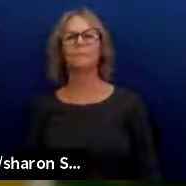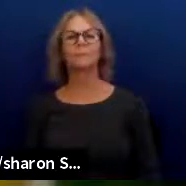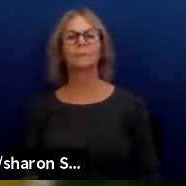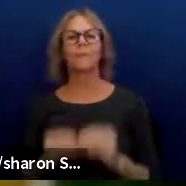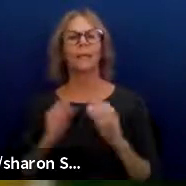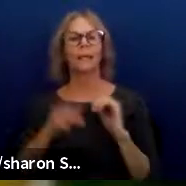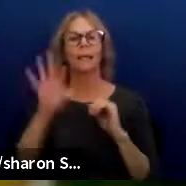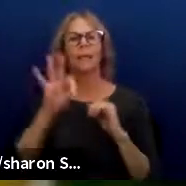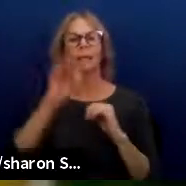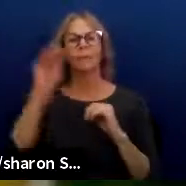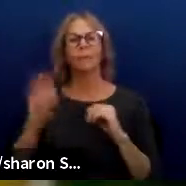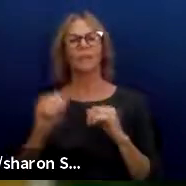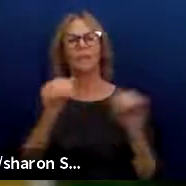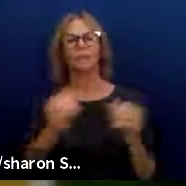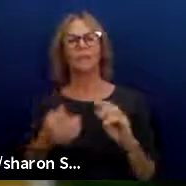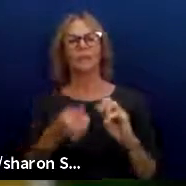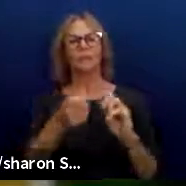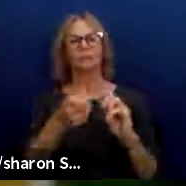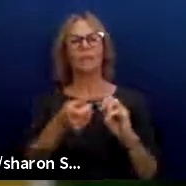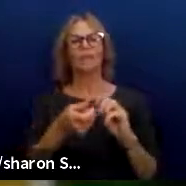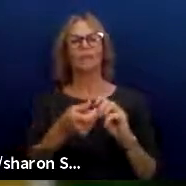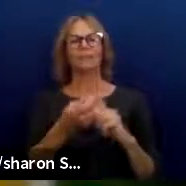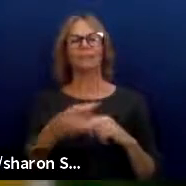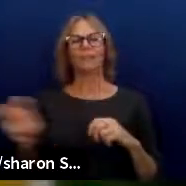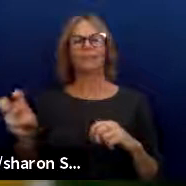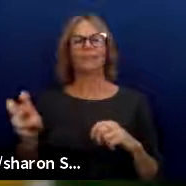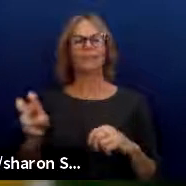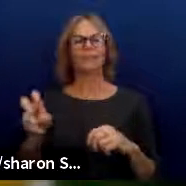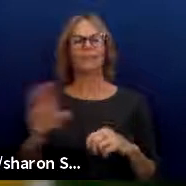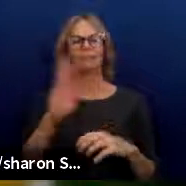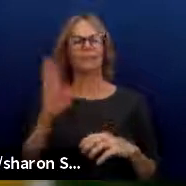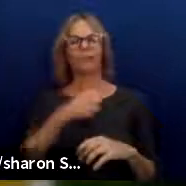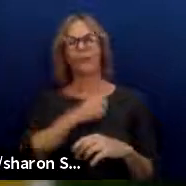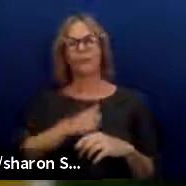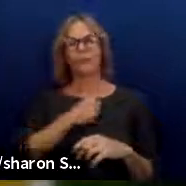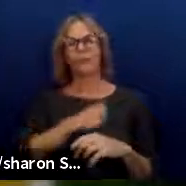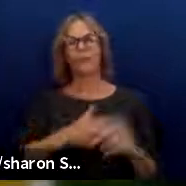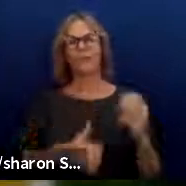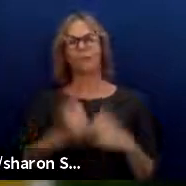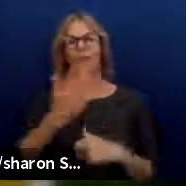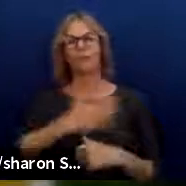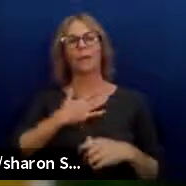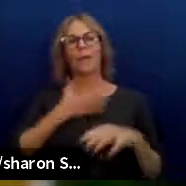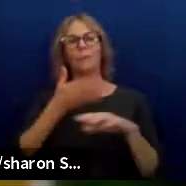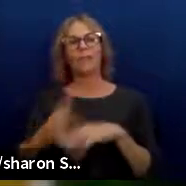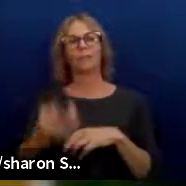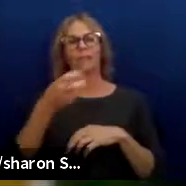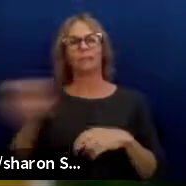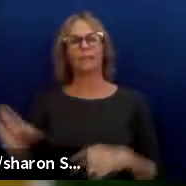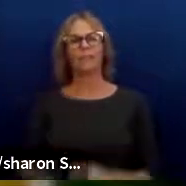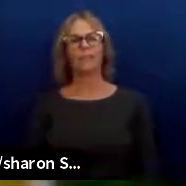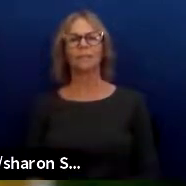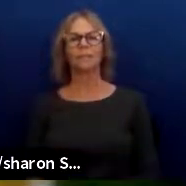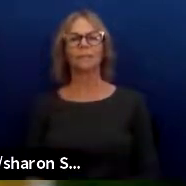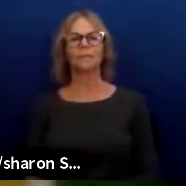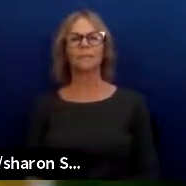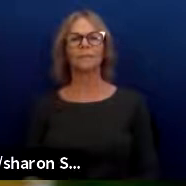who transition have no regrets. And the vast majority of trans people are much happier afterward. There has yet to be a single study